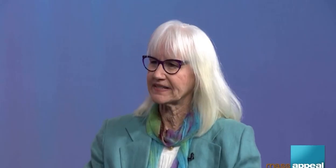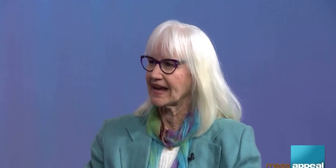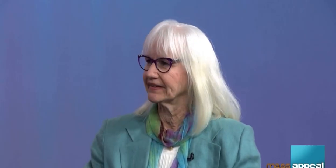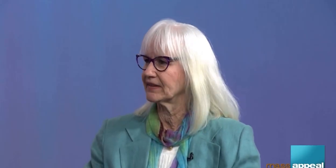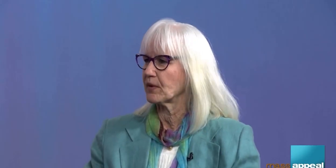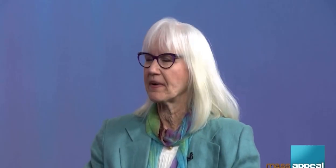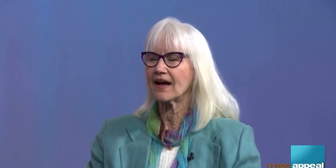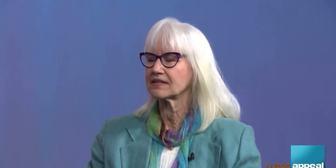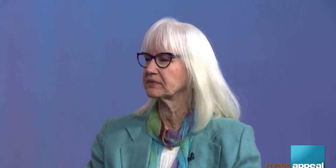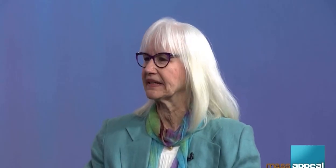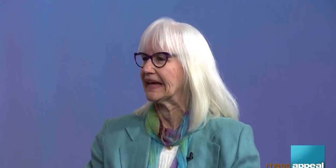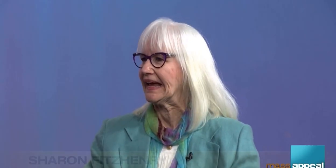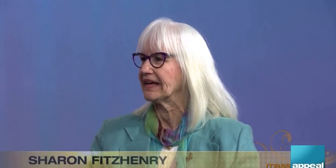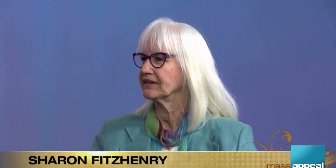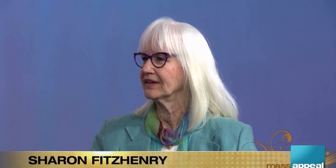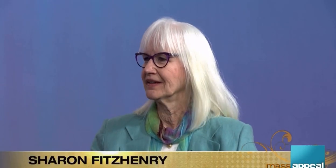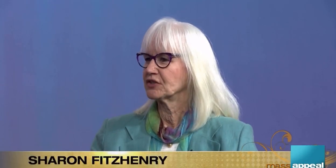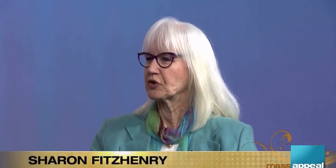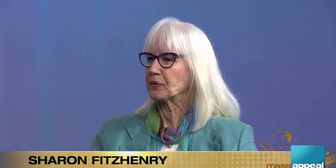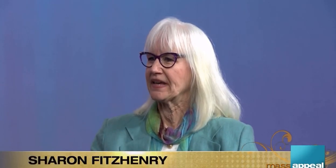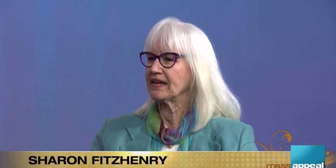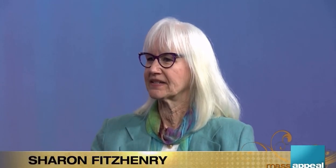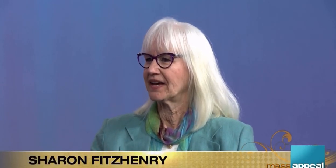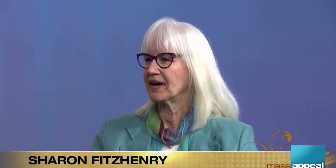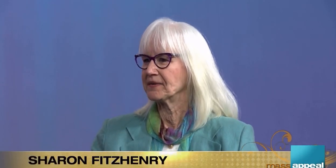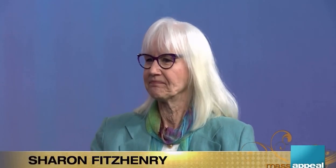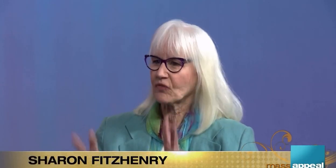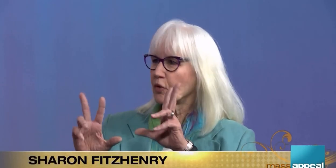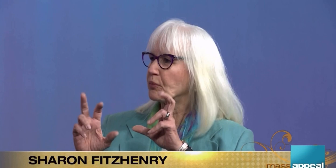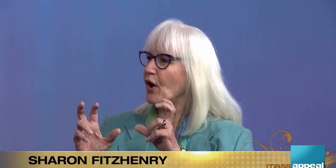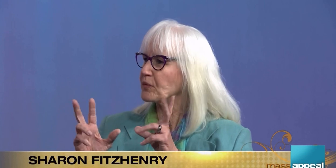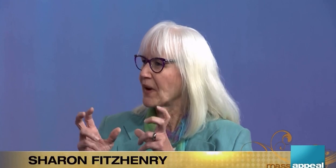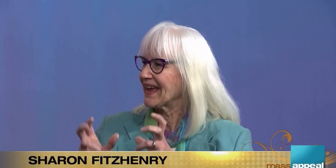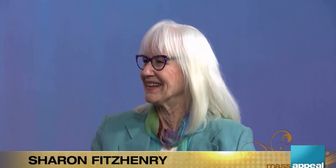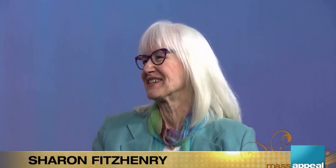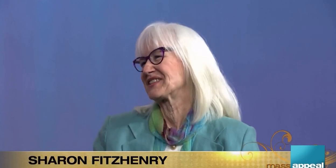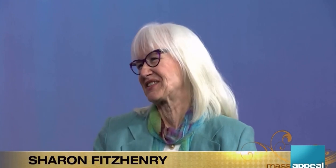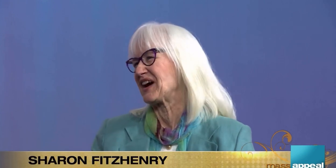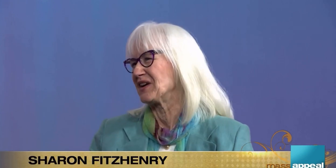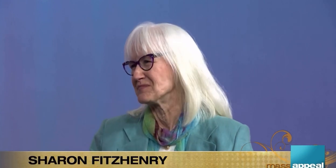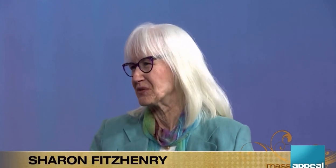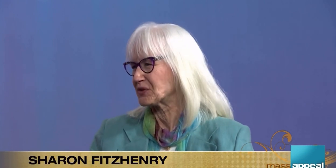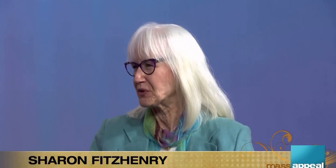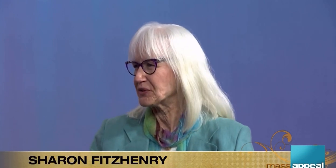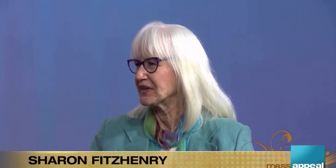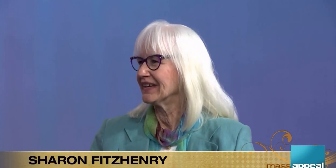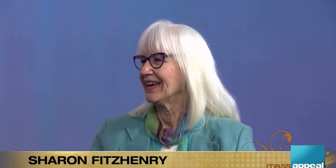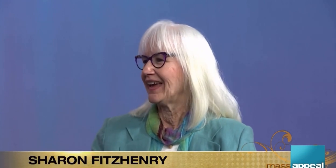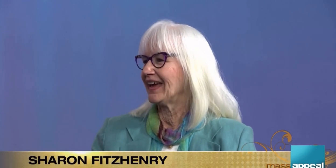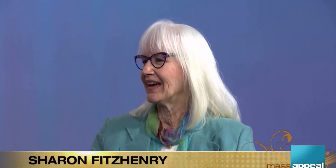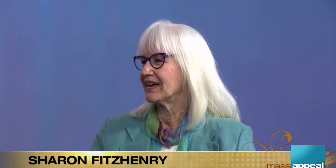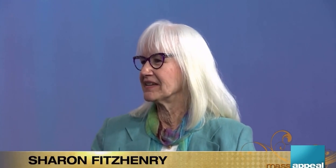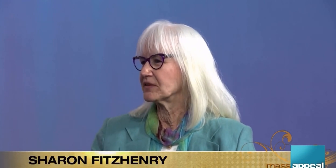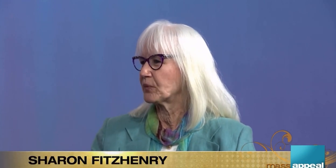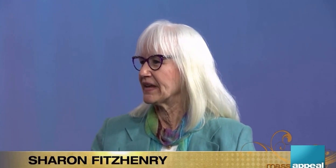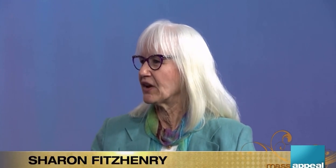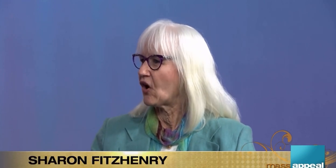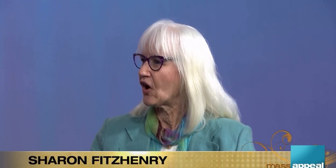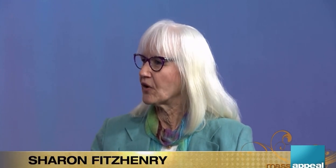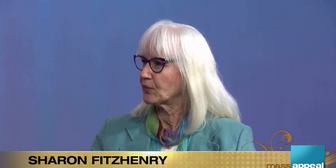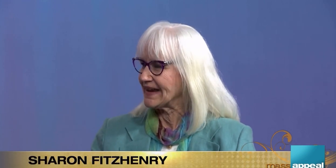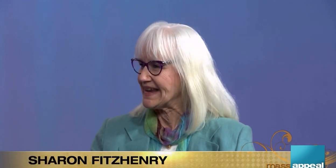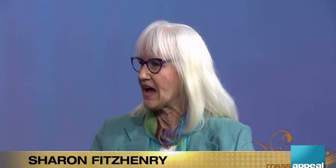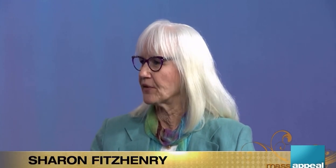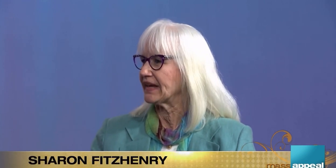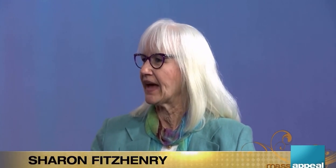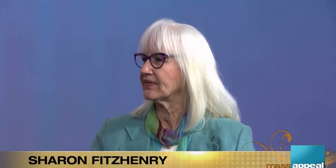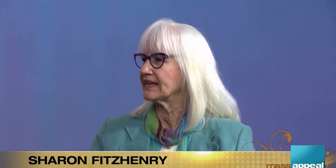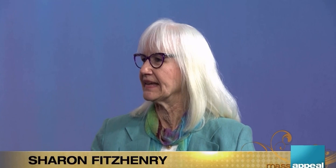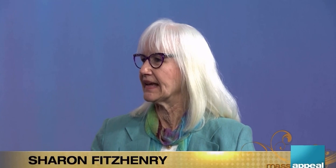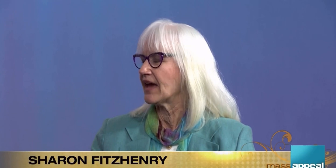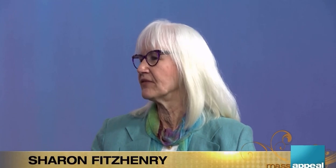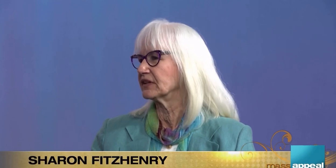talent that we possibly can to create Broadway style musicals and we are right now at the Enfield